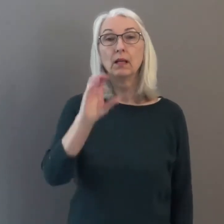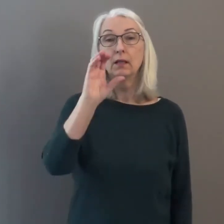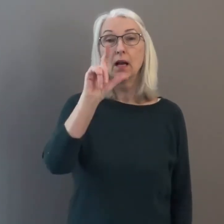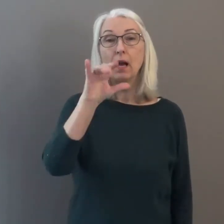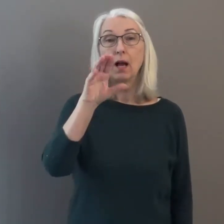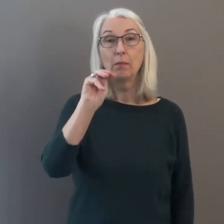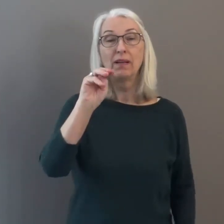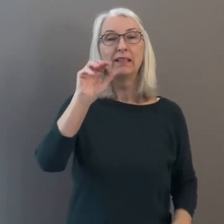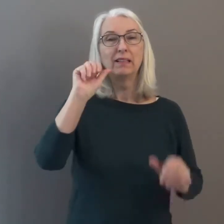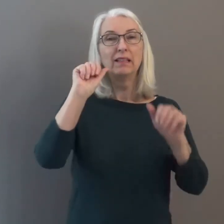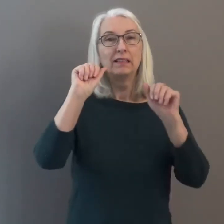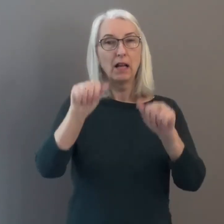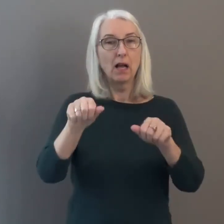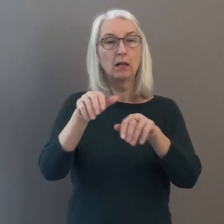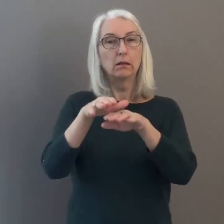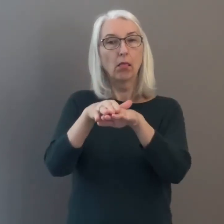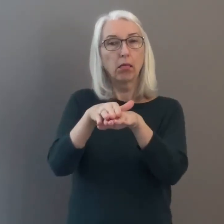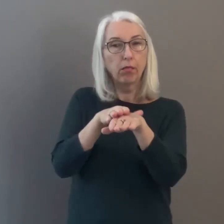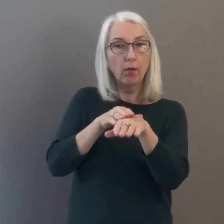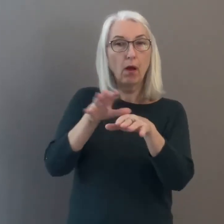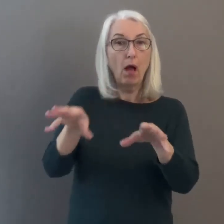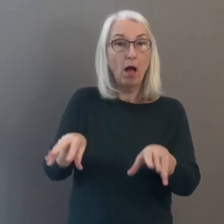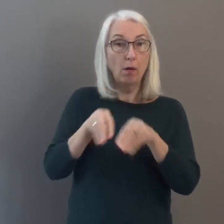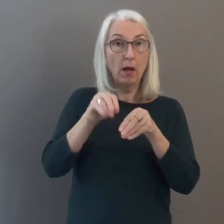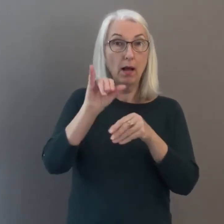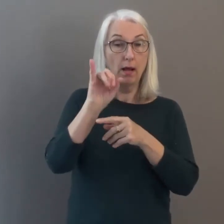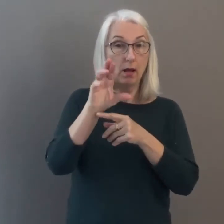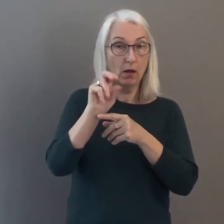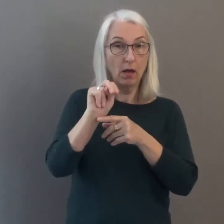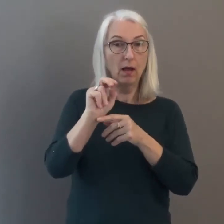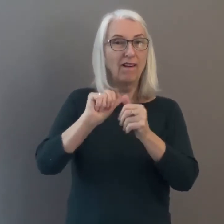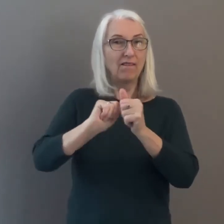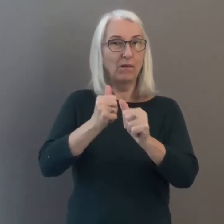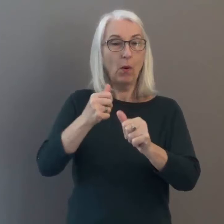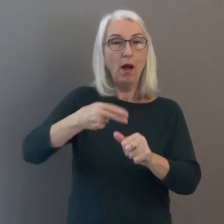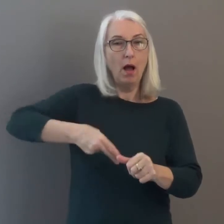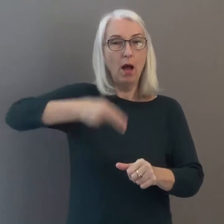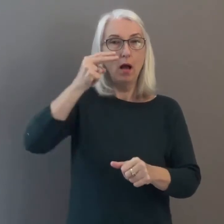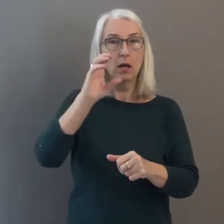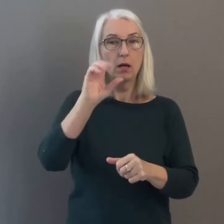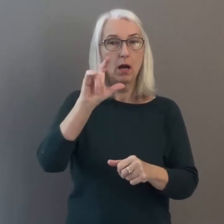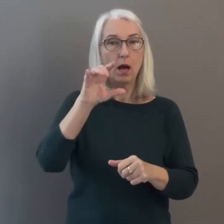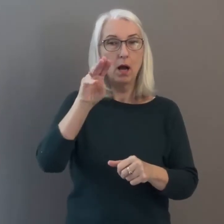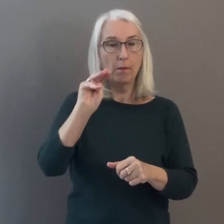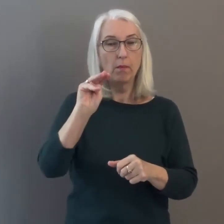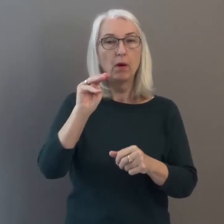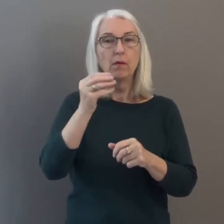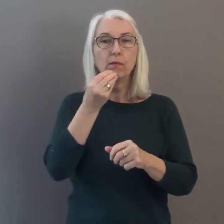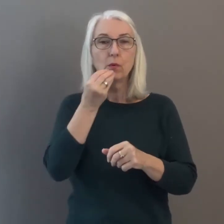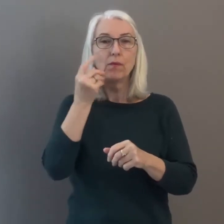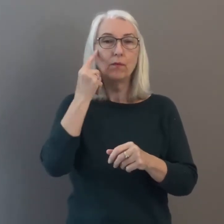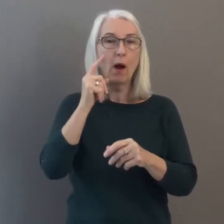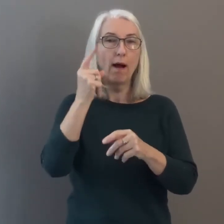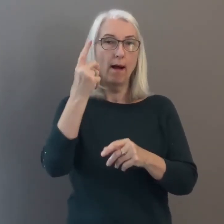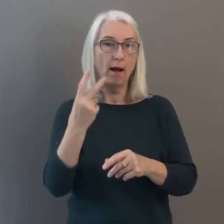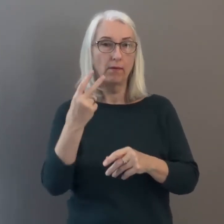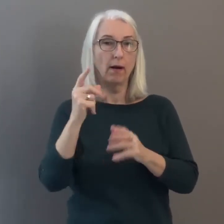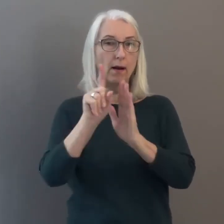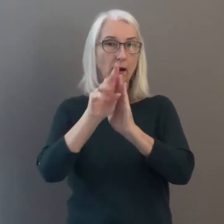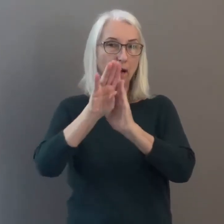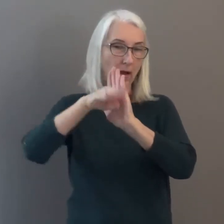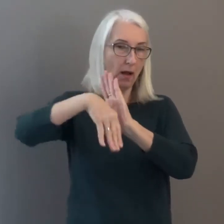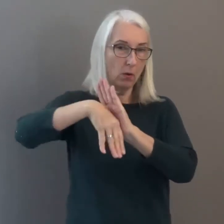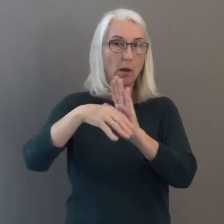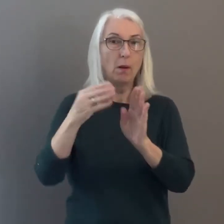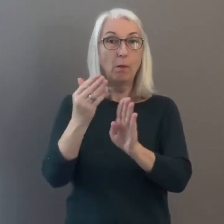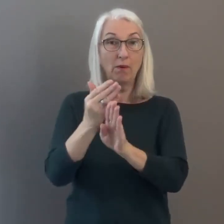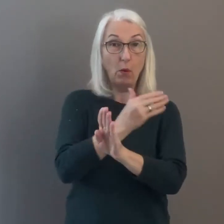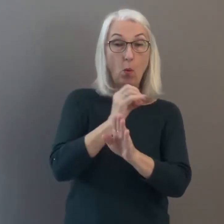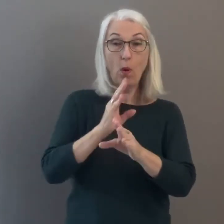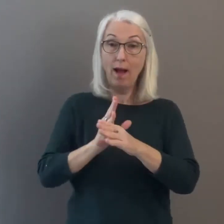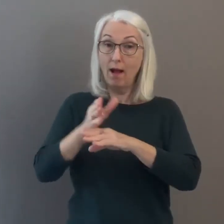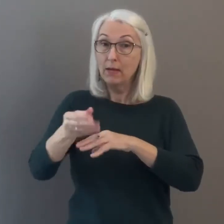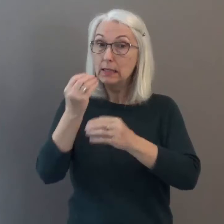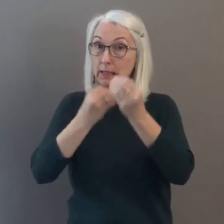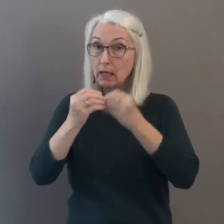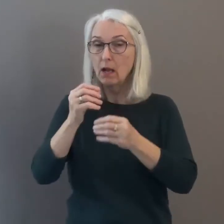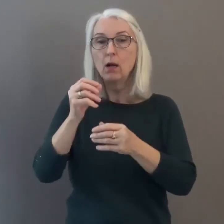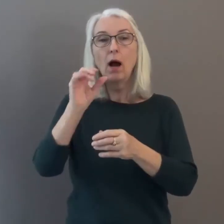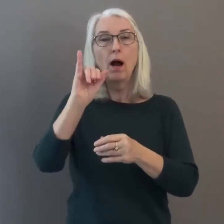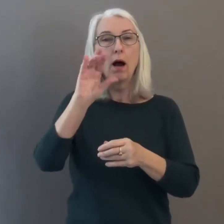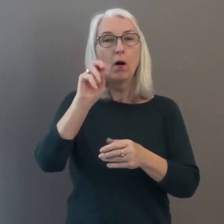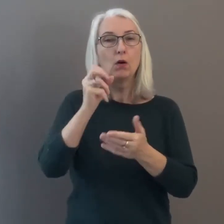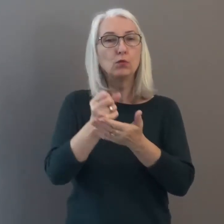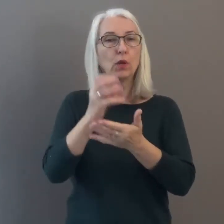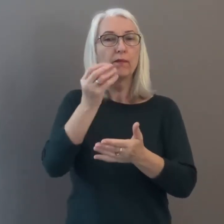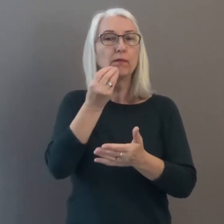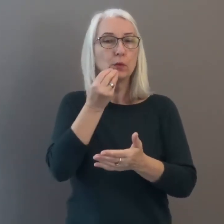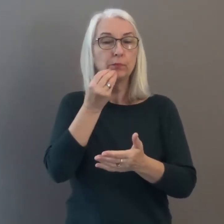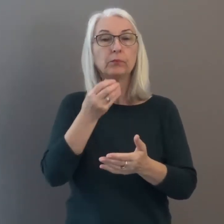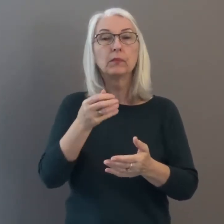Calcium also hinders the absorption of iron; avoid high-calcium foods for a half hour before or after eating iron-rich foods.